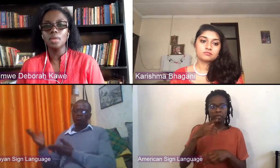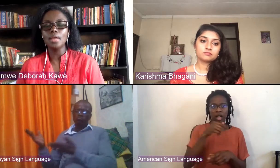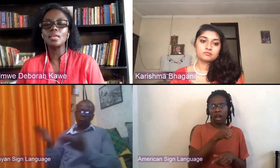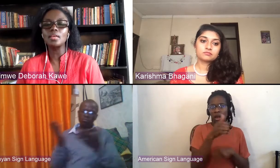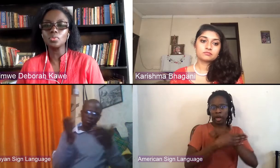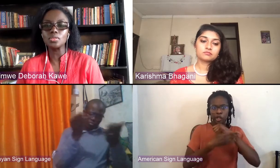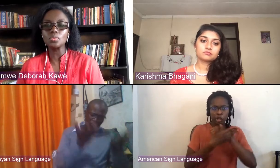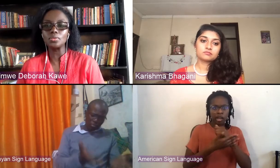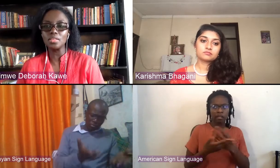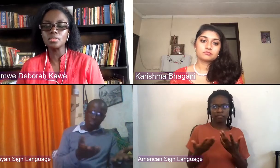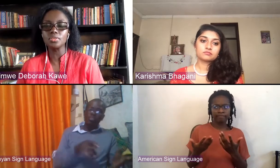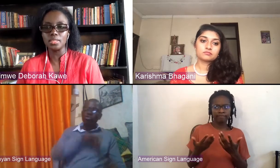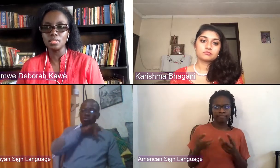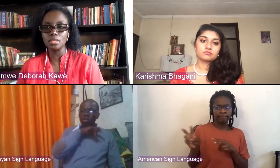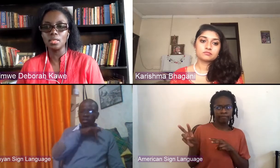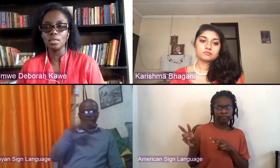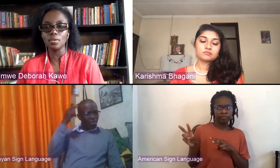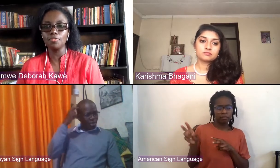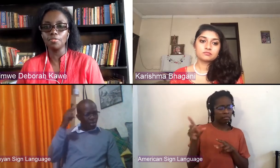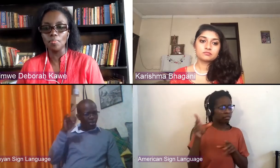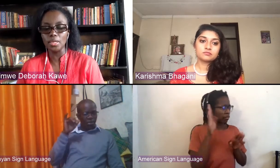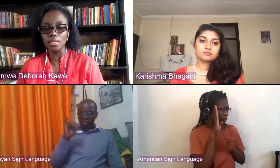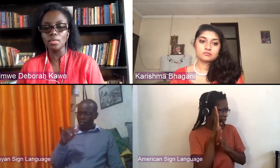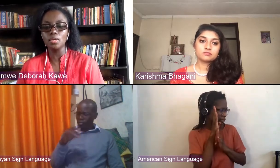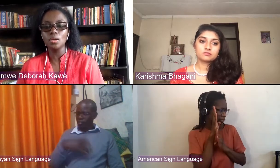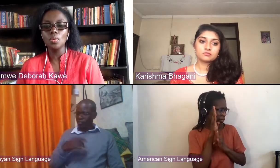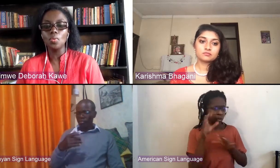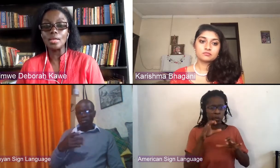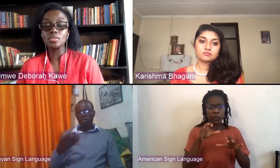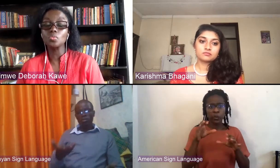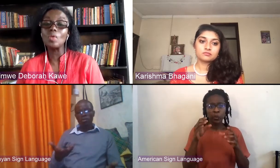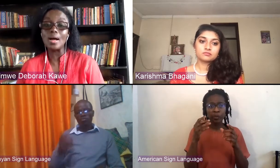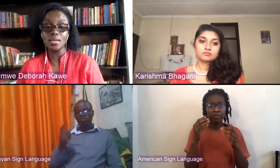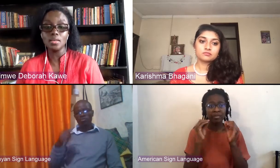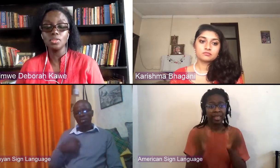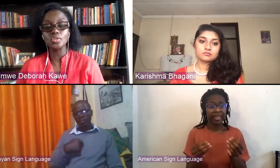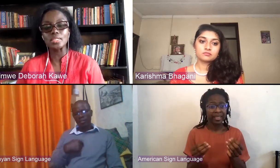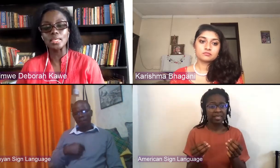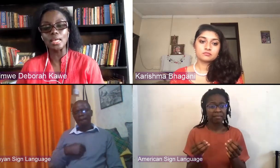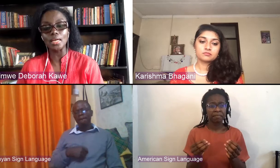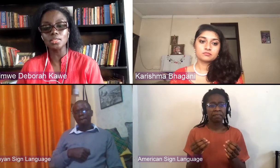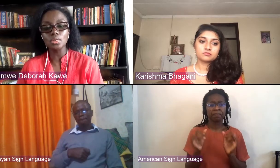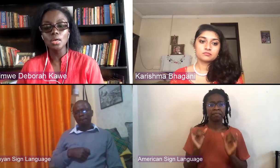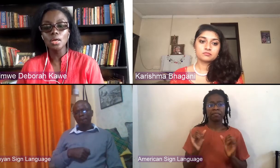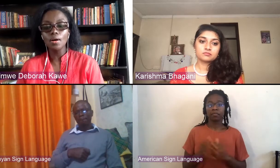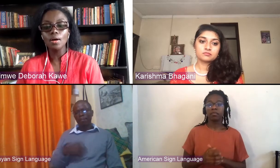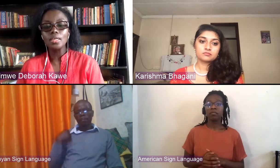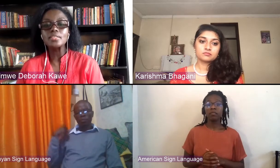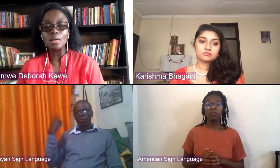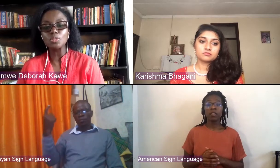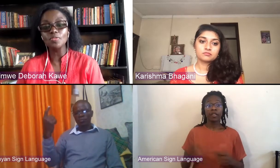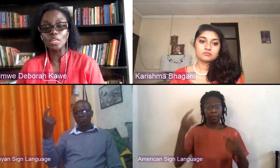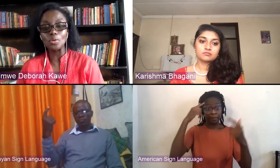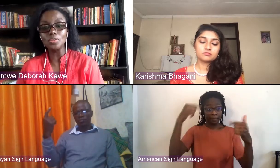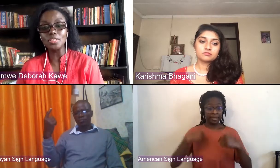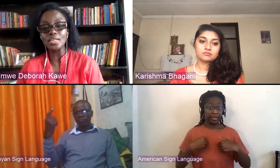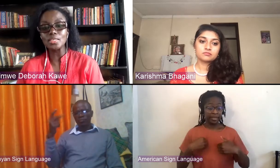I think it was what was interesting for me was one to see that in terms of the audience